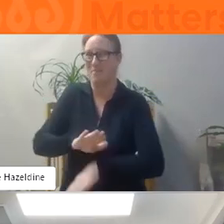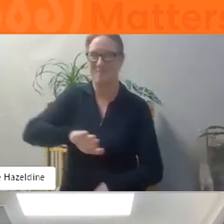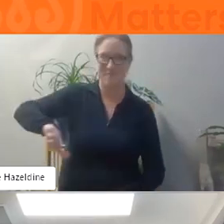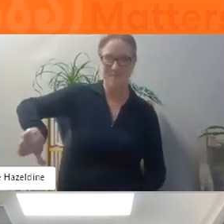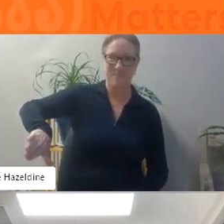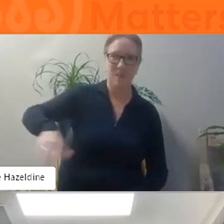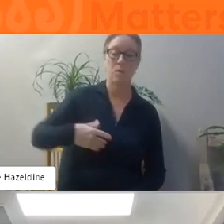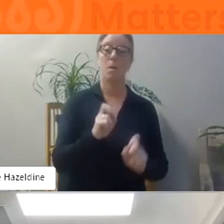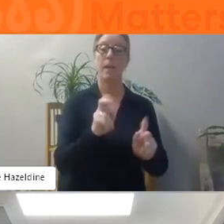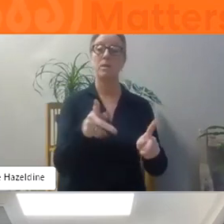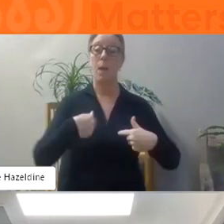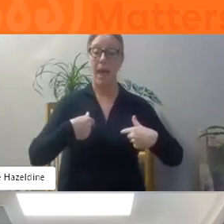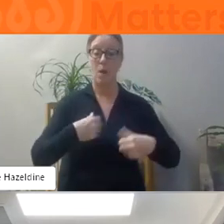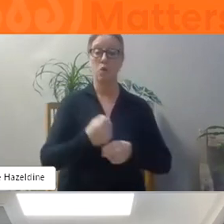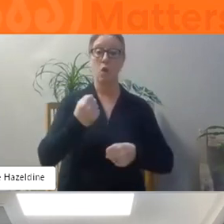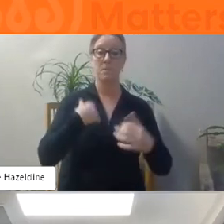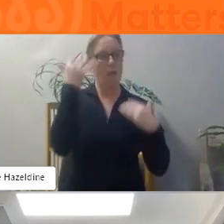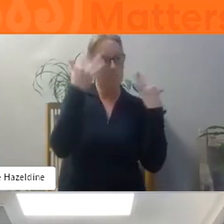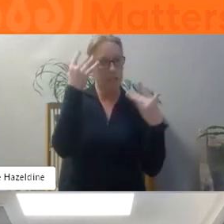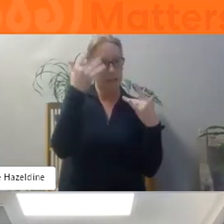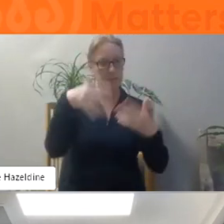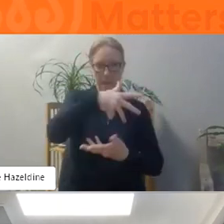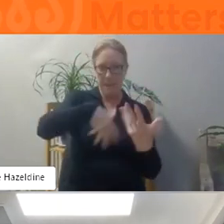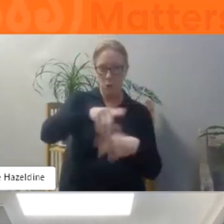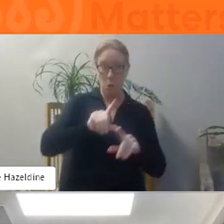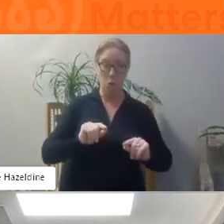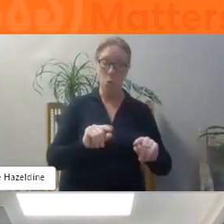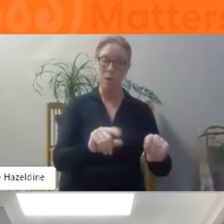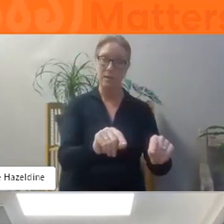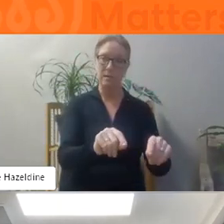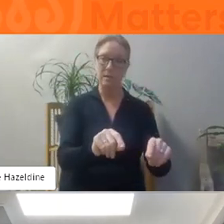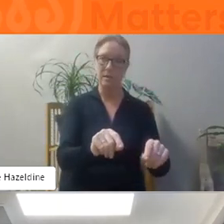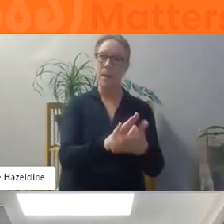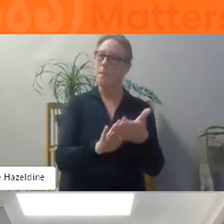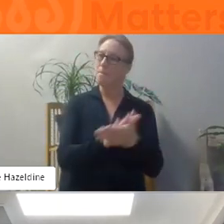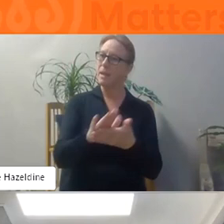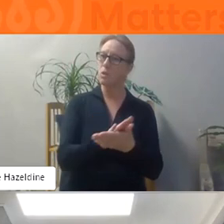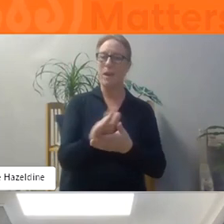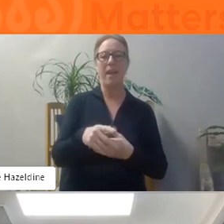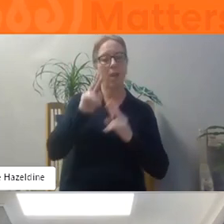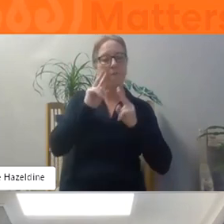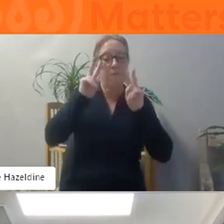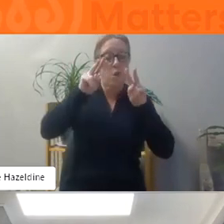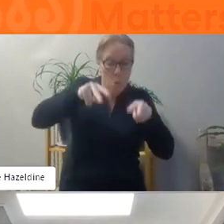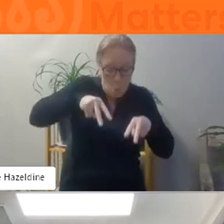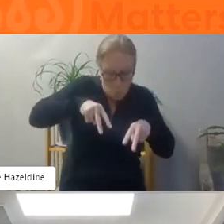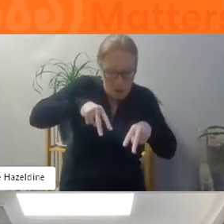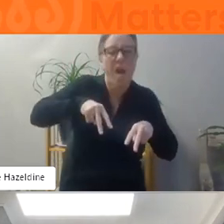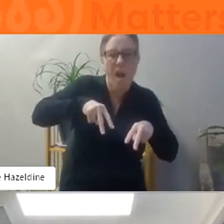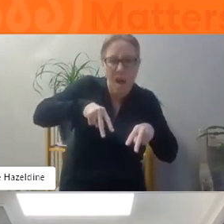jobs as thinkers mixed in with the doers give us the luxury of a helicopter view and digging more deeply into what we've learned